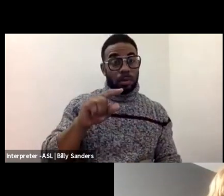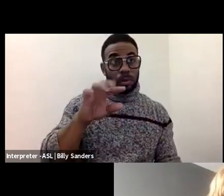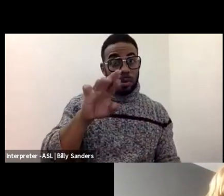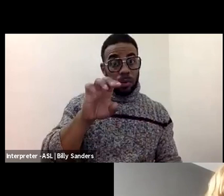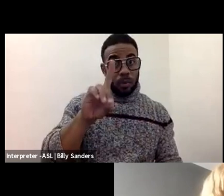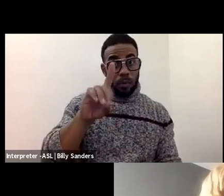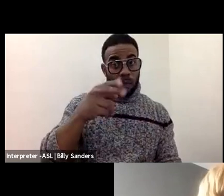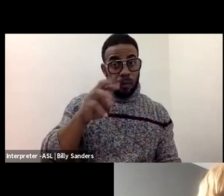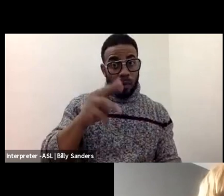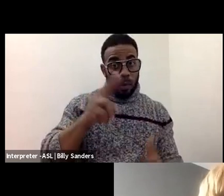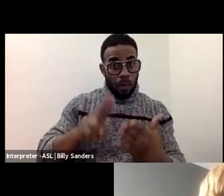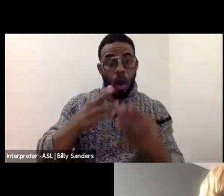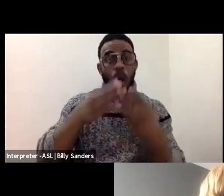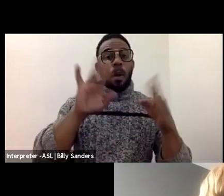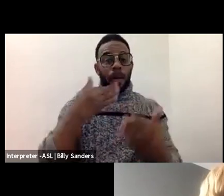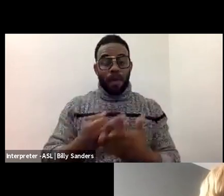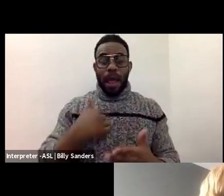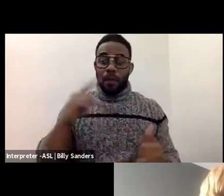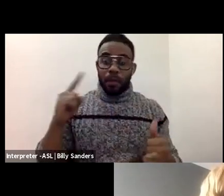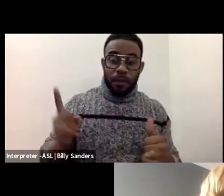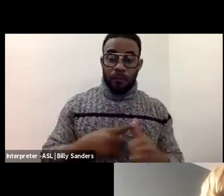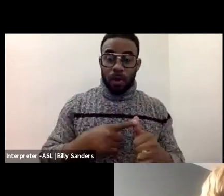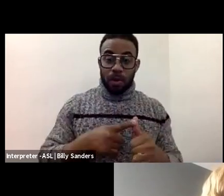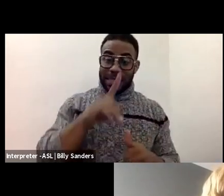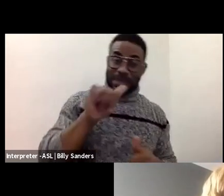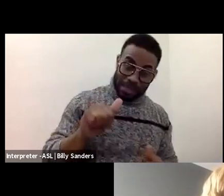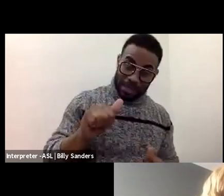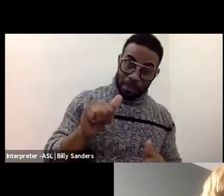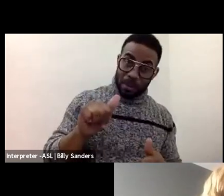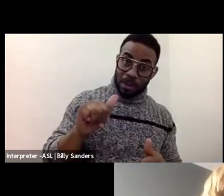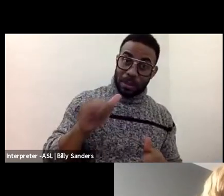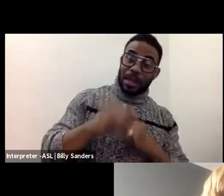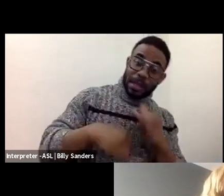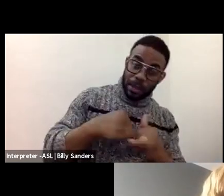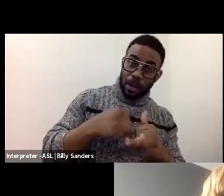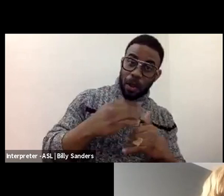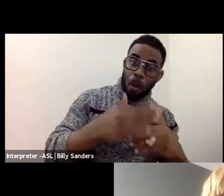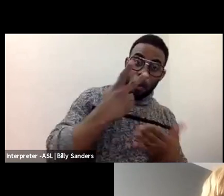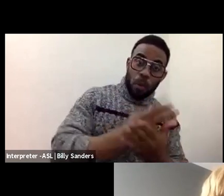open about the fact that I was the first disabled international postgrad student that they ever